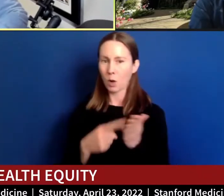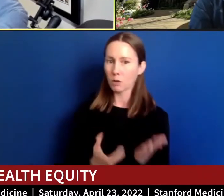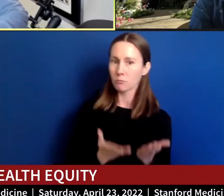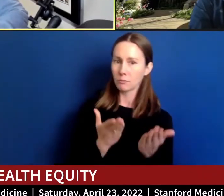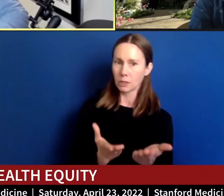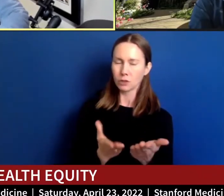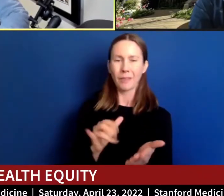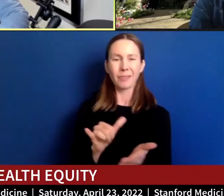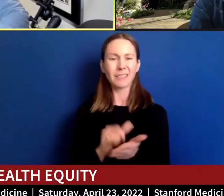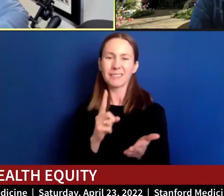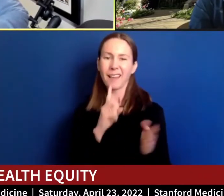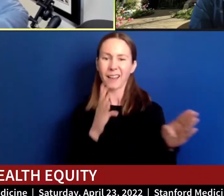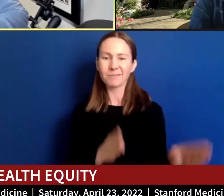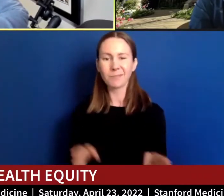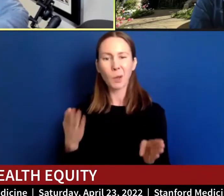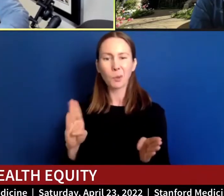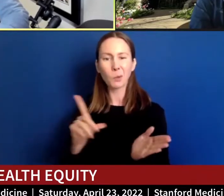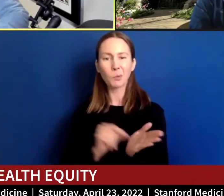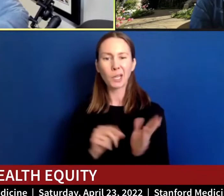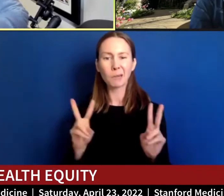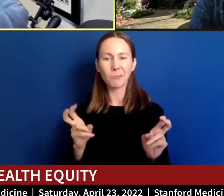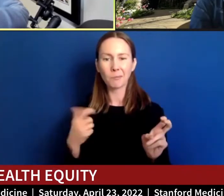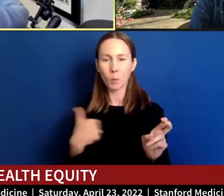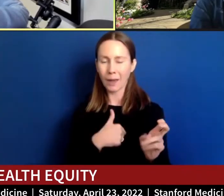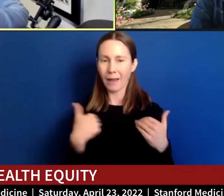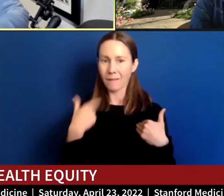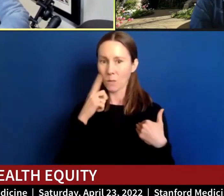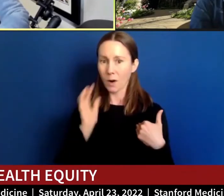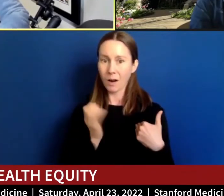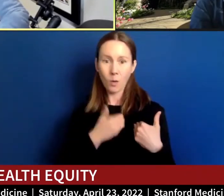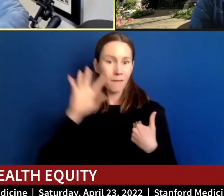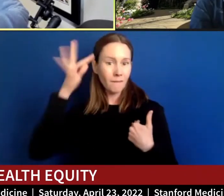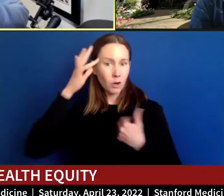that we laid out for federal partners, into legislation,